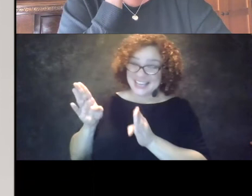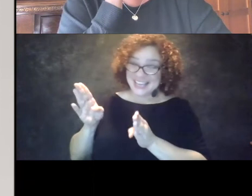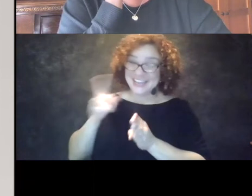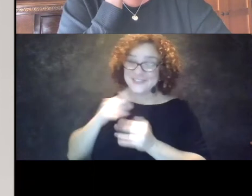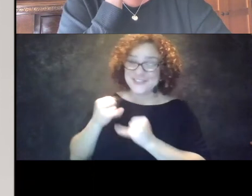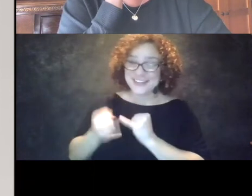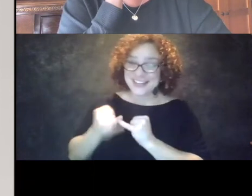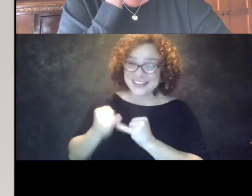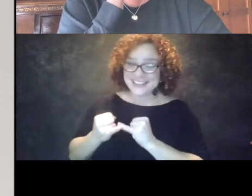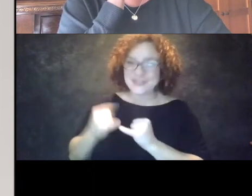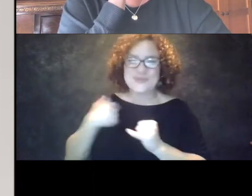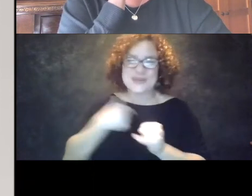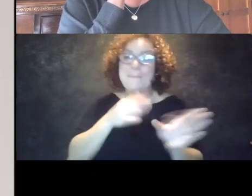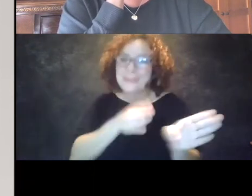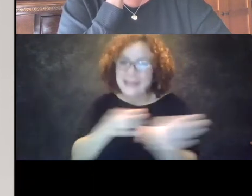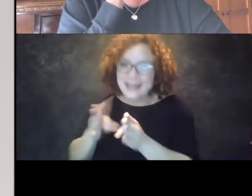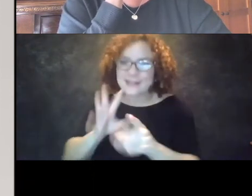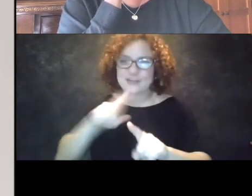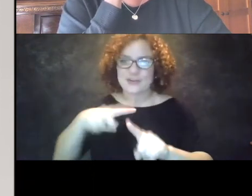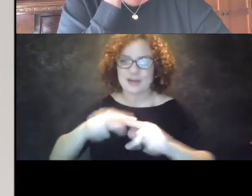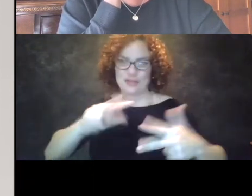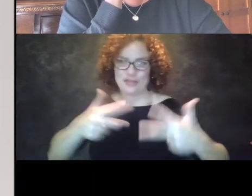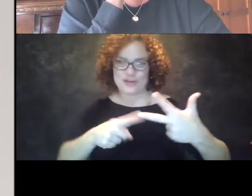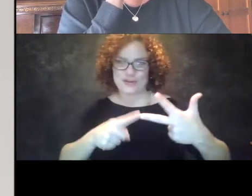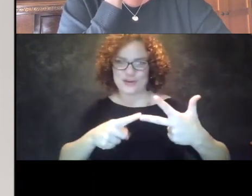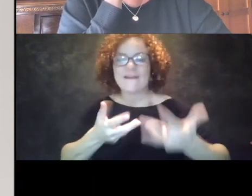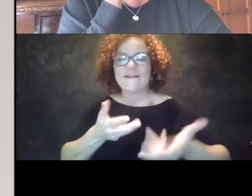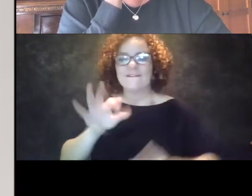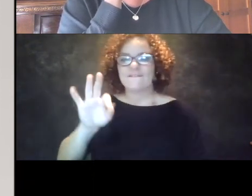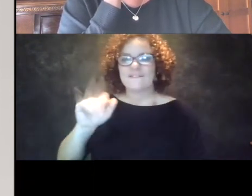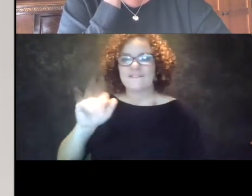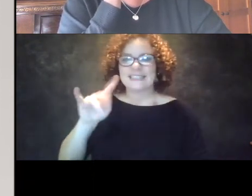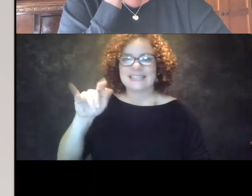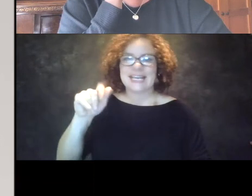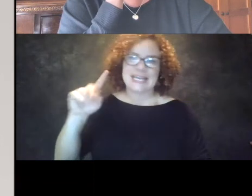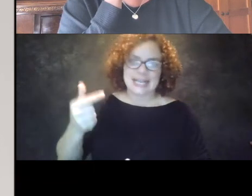the third piece, which was facilitating interactions. You definitely have the slides so you can